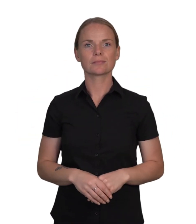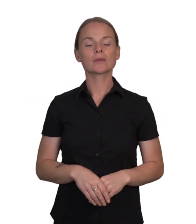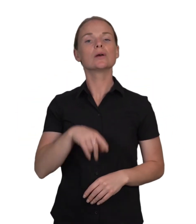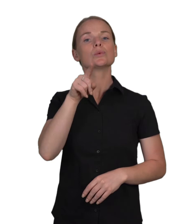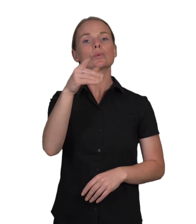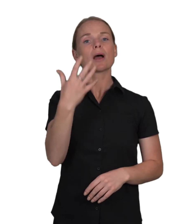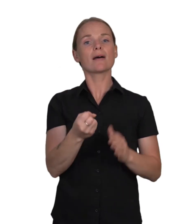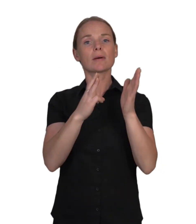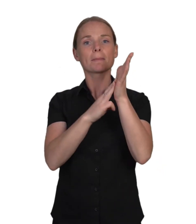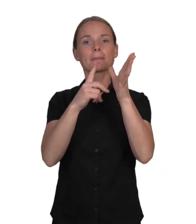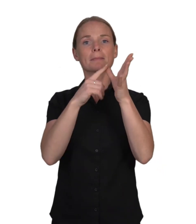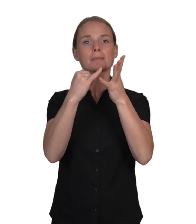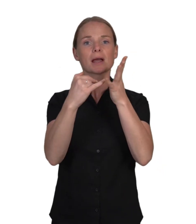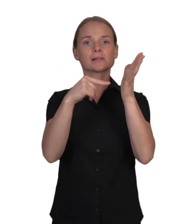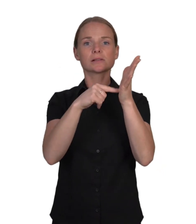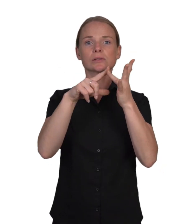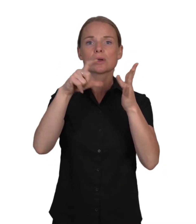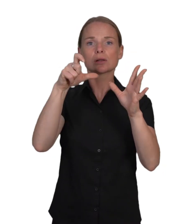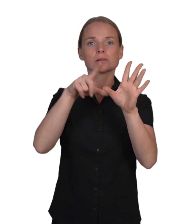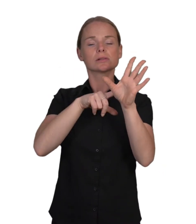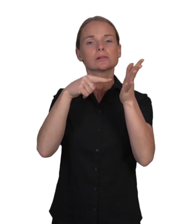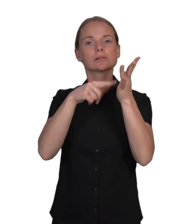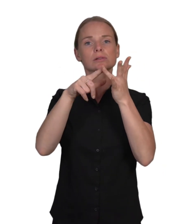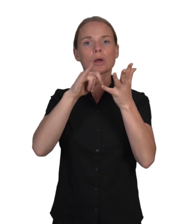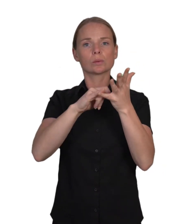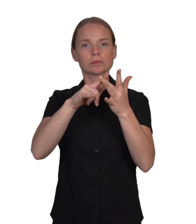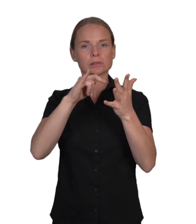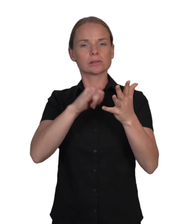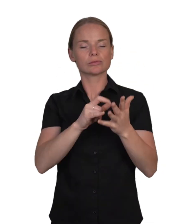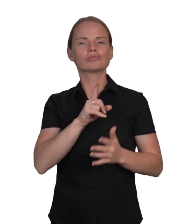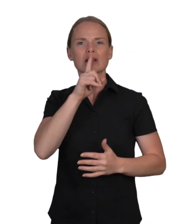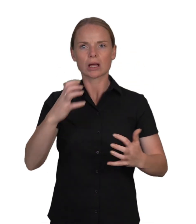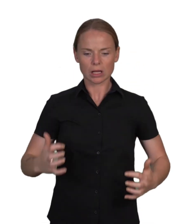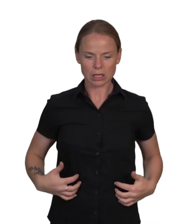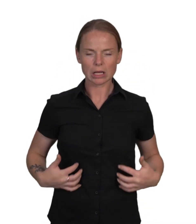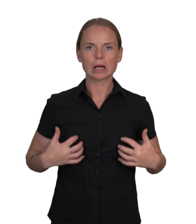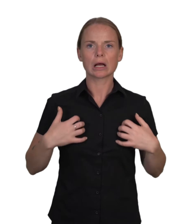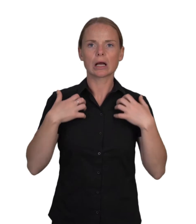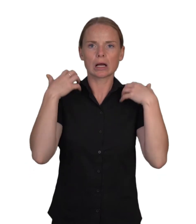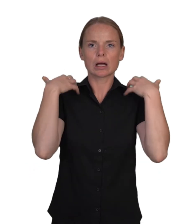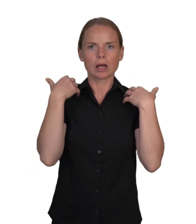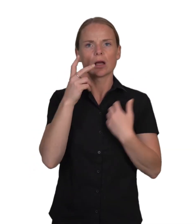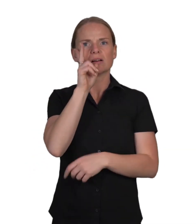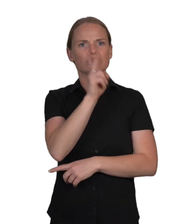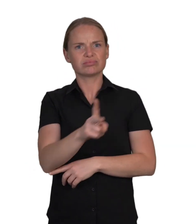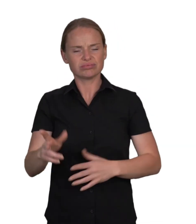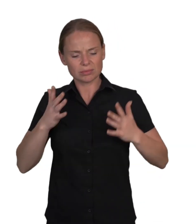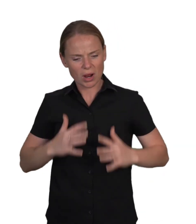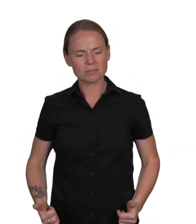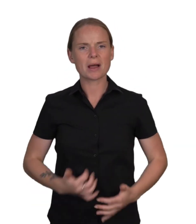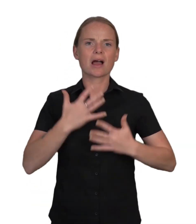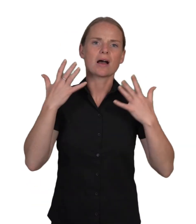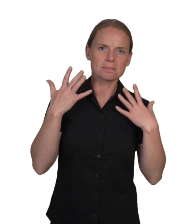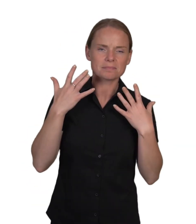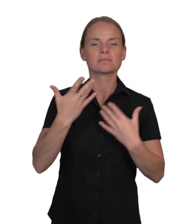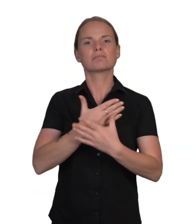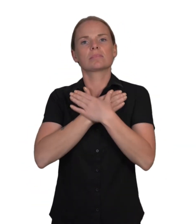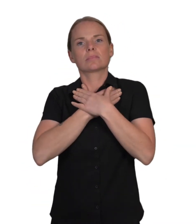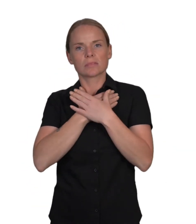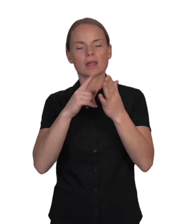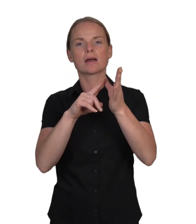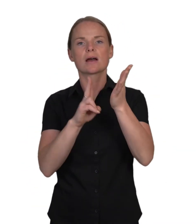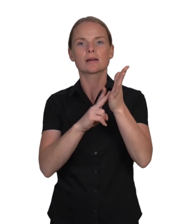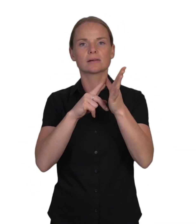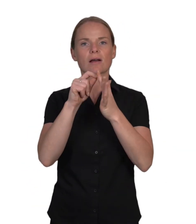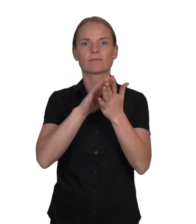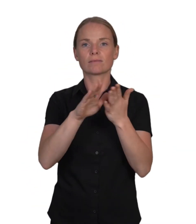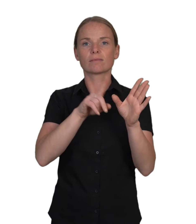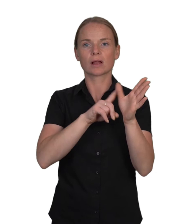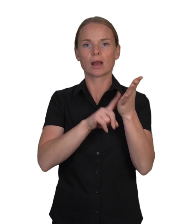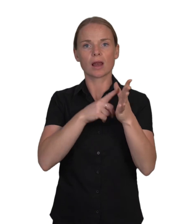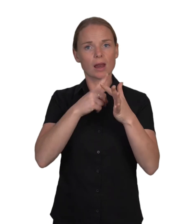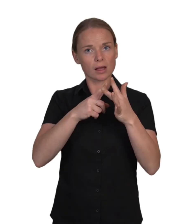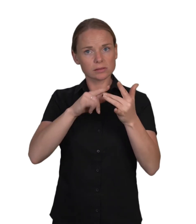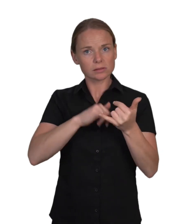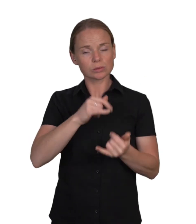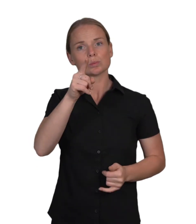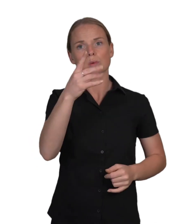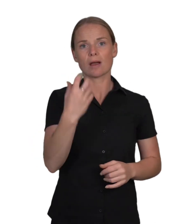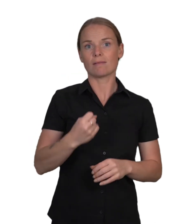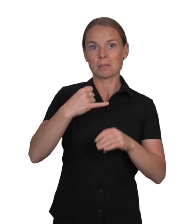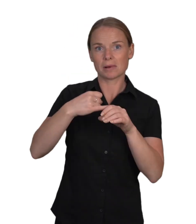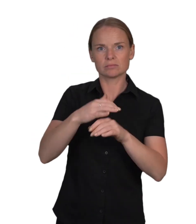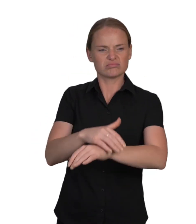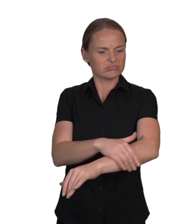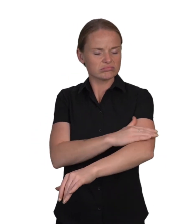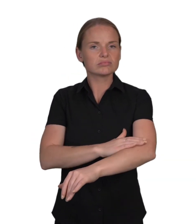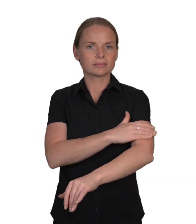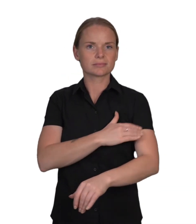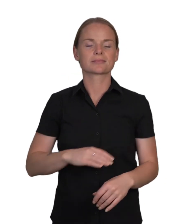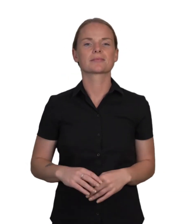confirmed mastocytosis with recurrent anaphylaxis that requires treatment.